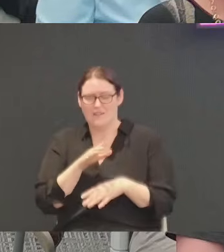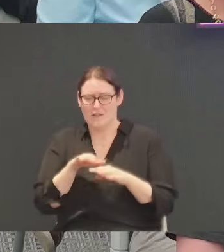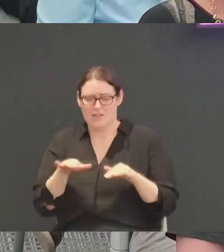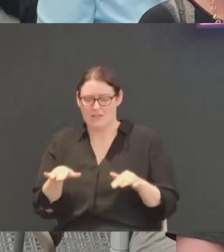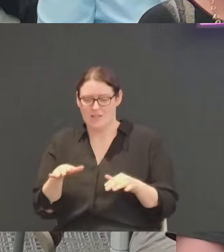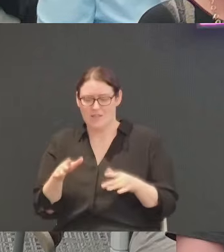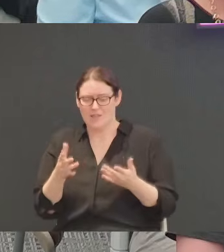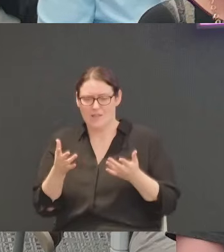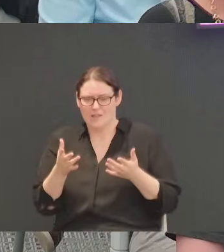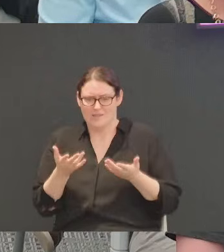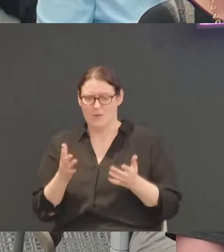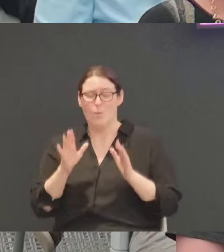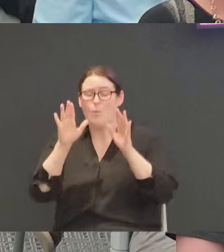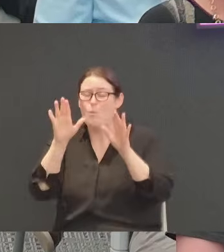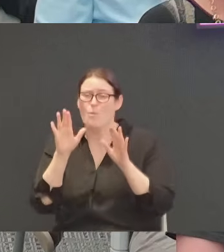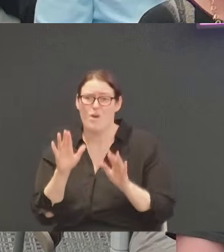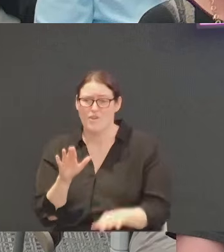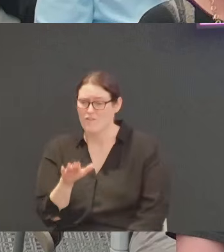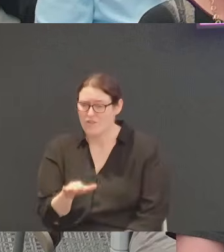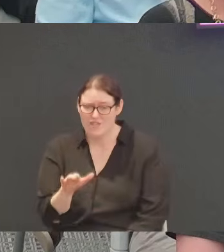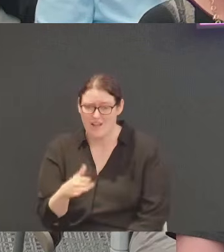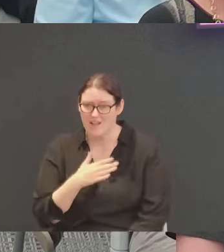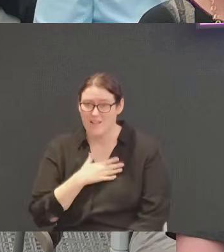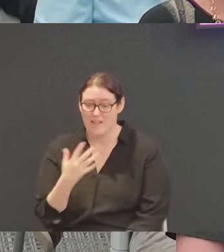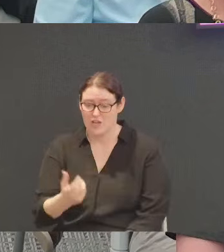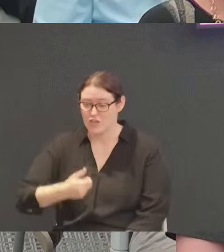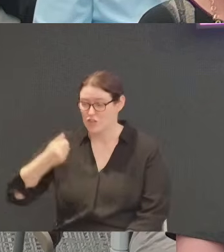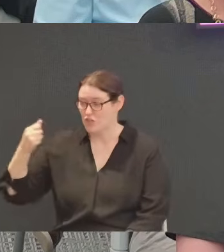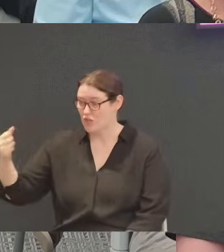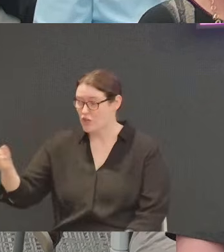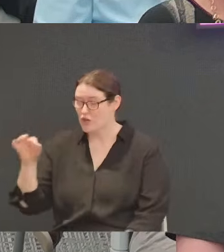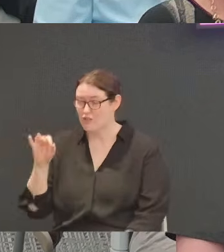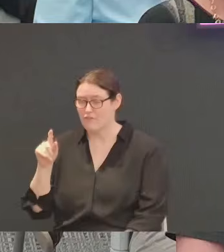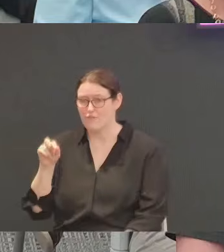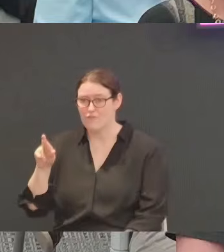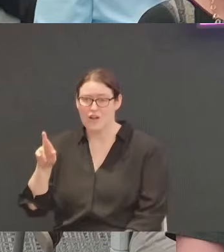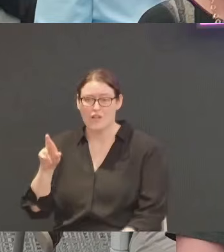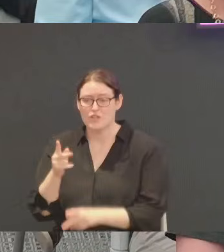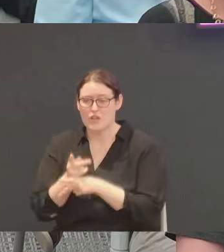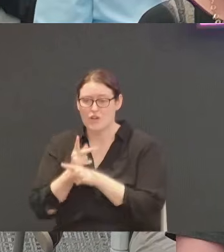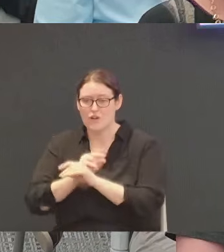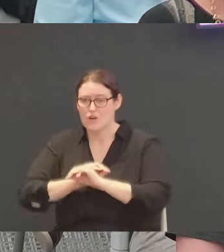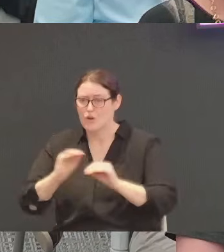was absolutely wonderful. And they took her and put her in foster care for no reason. The reason